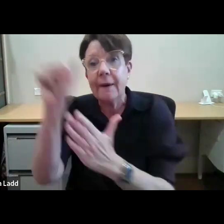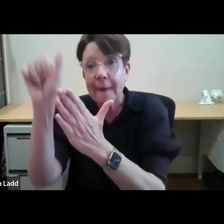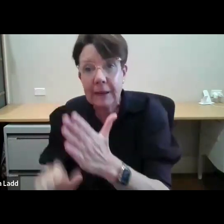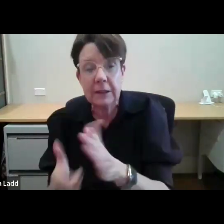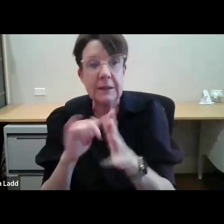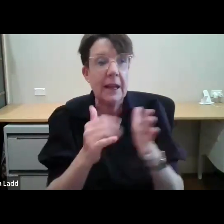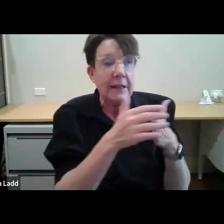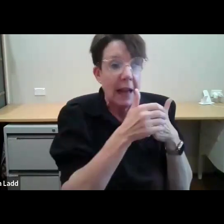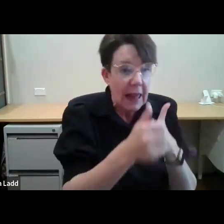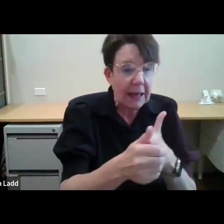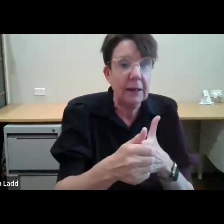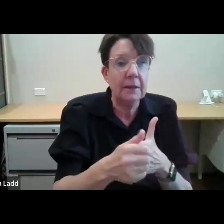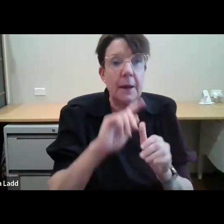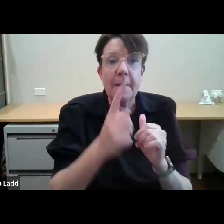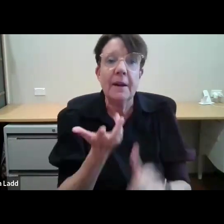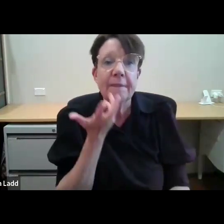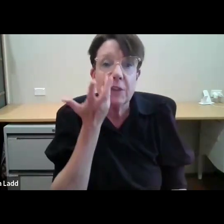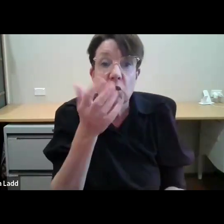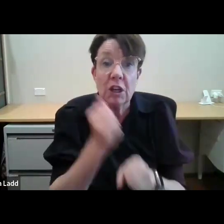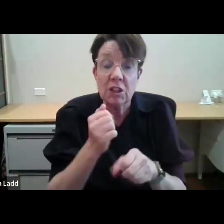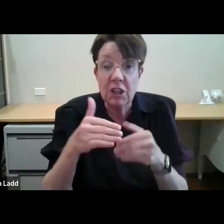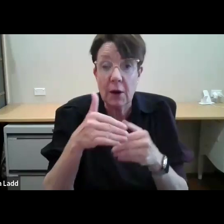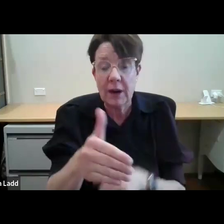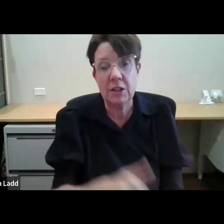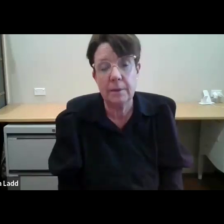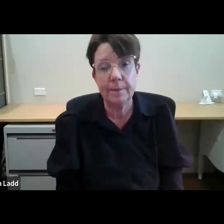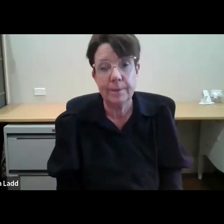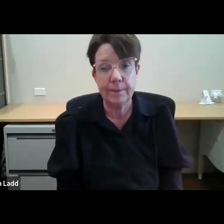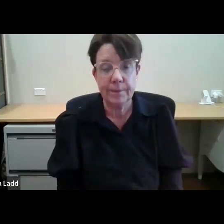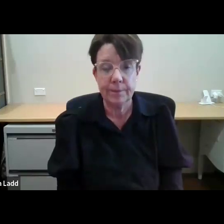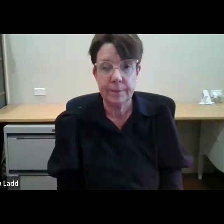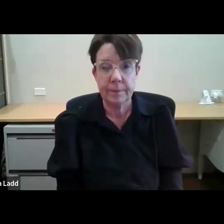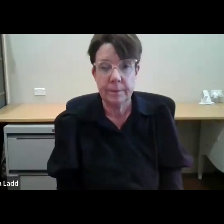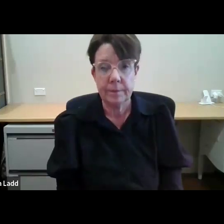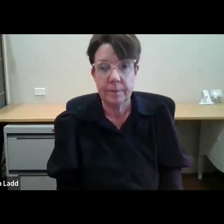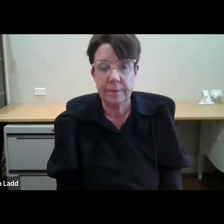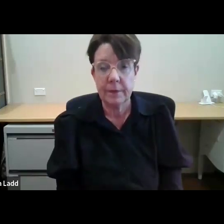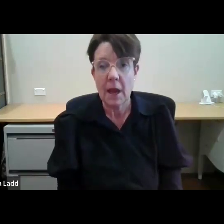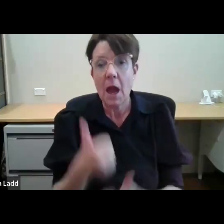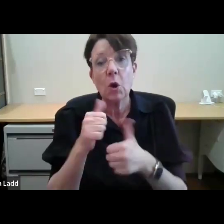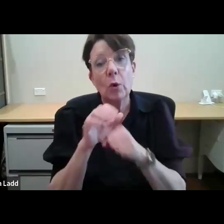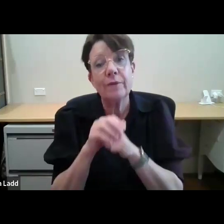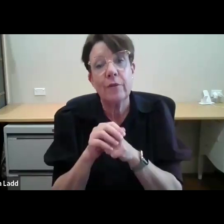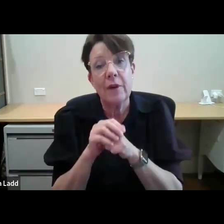is from theYaki nation in the southern part of Arizona and the northern part of Mexico